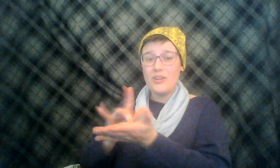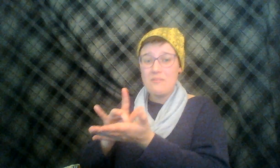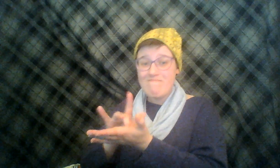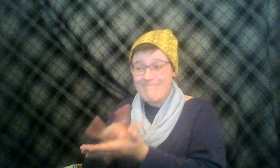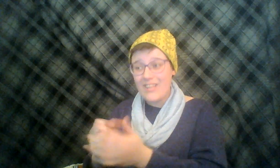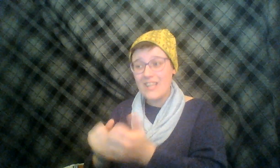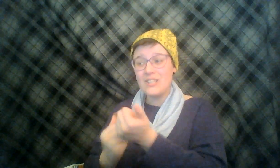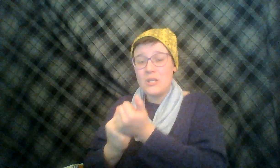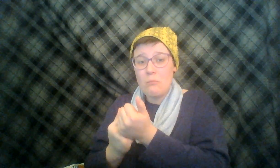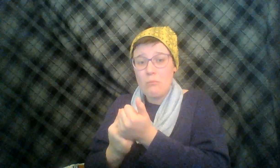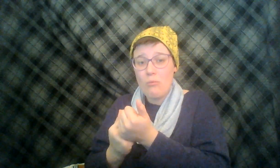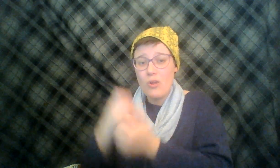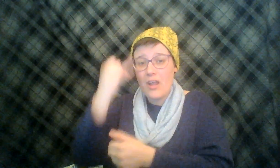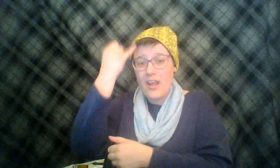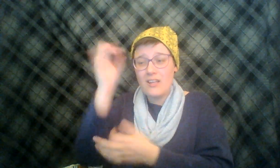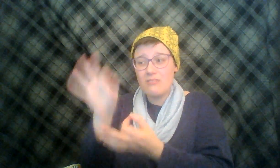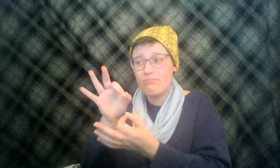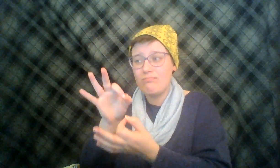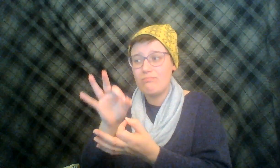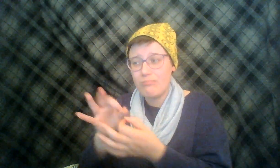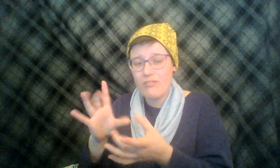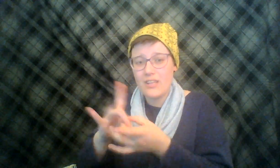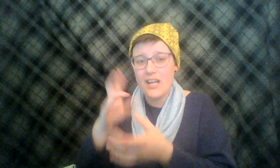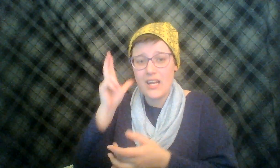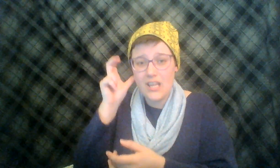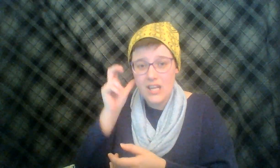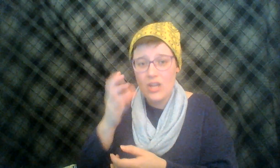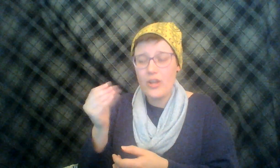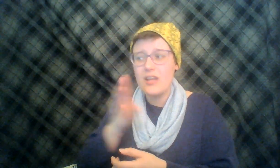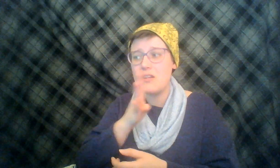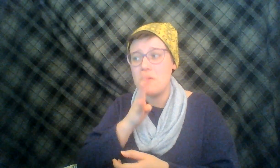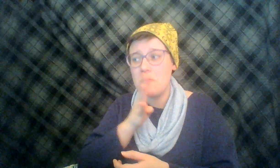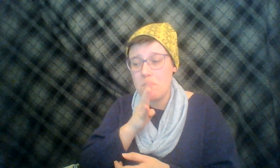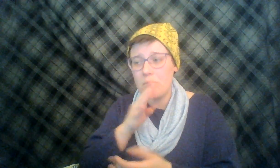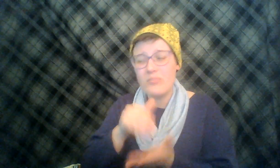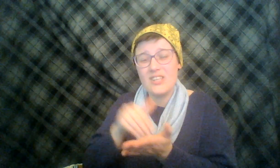The medically-supported ideals of hearing and speech,